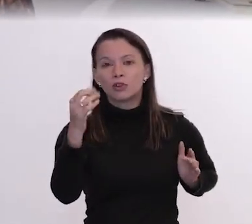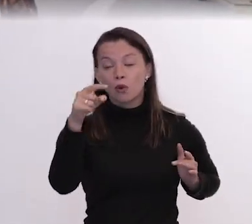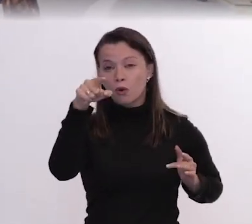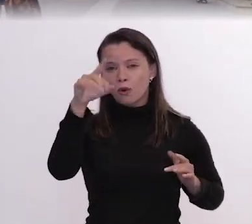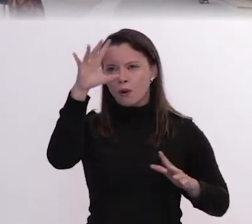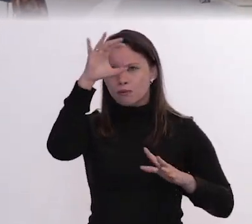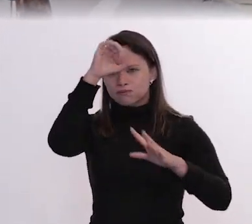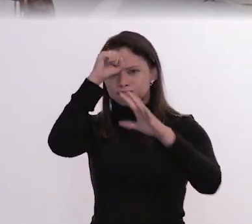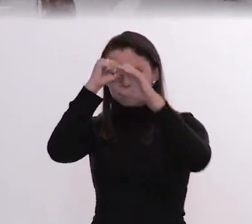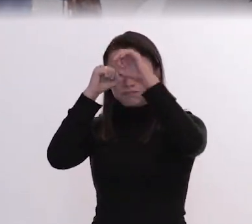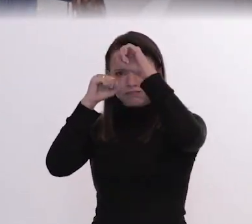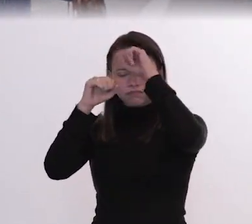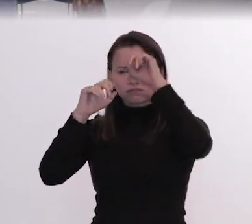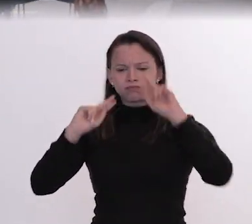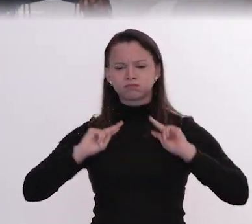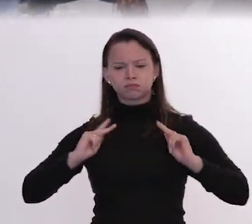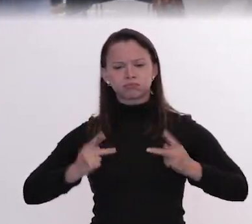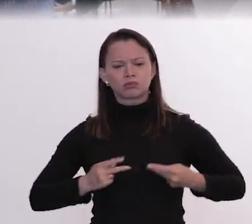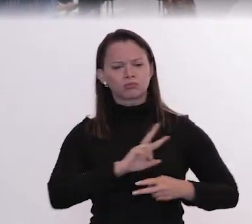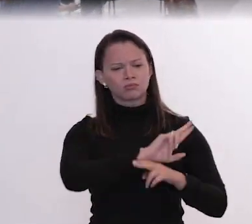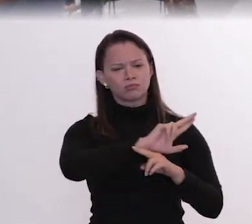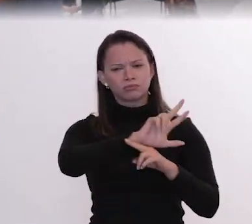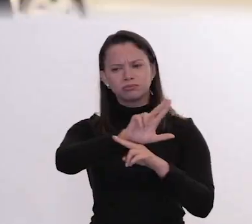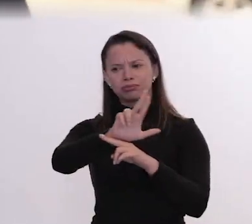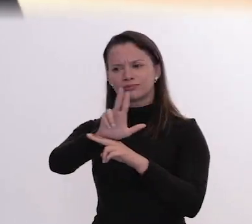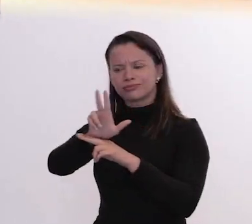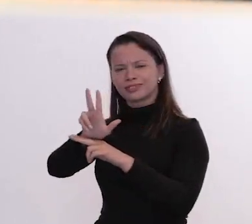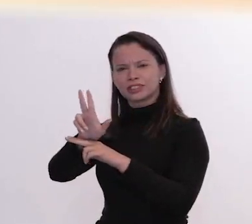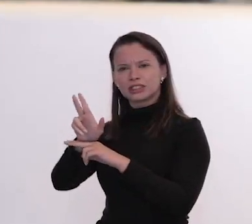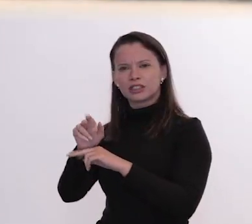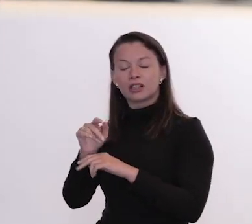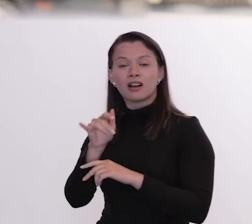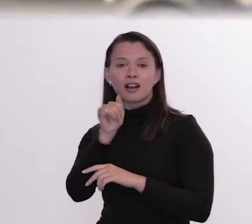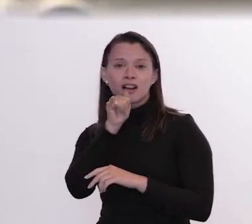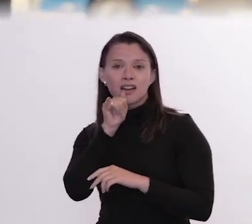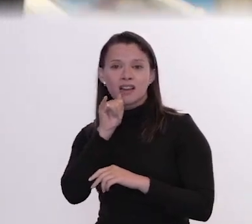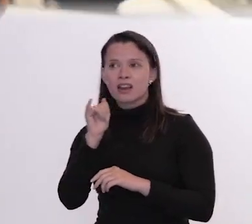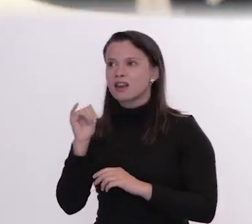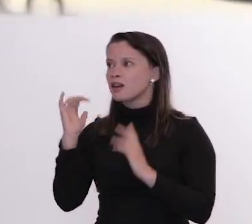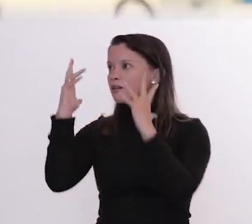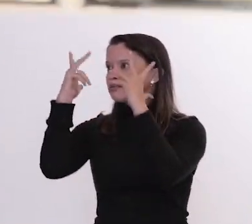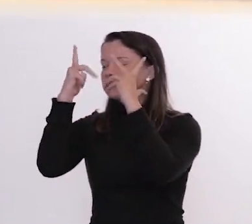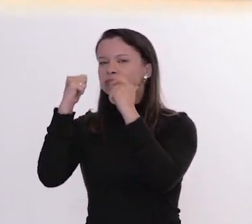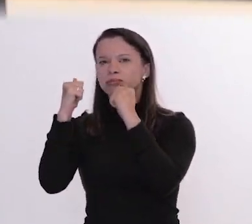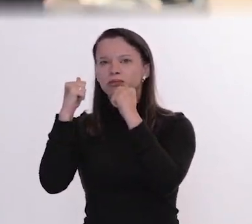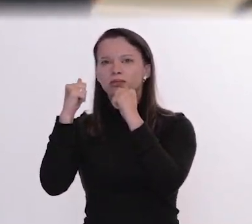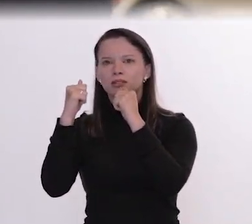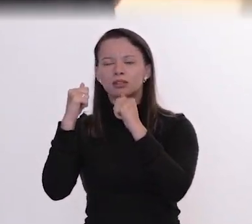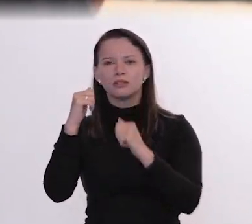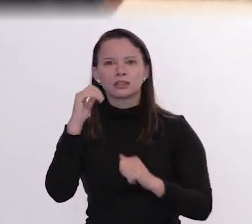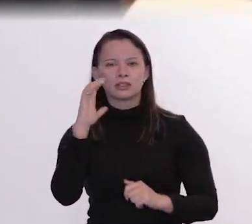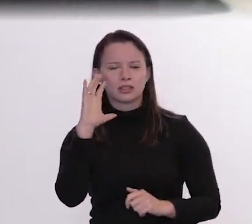you will see the sublime, you will see the tragedy, you will start to see the surroundings.